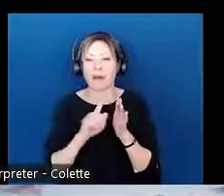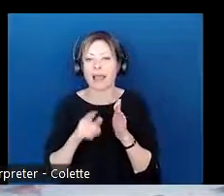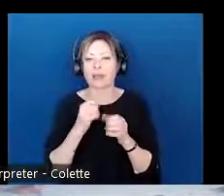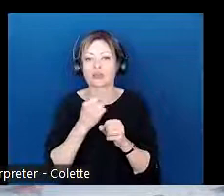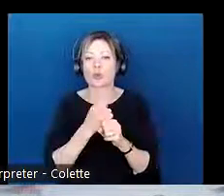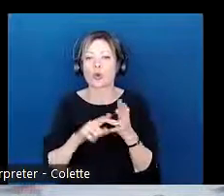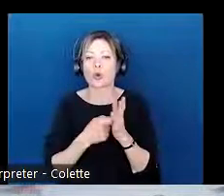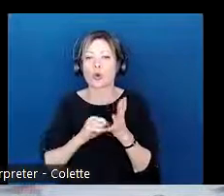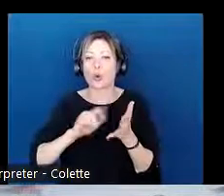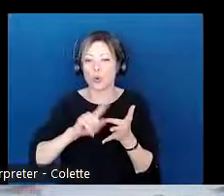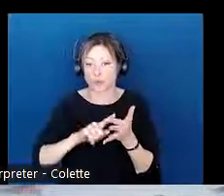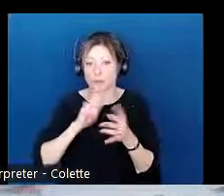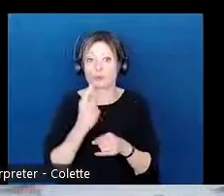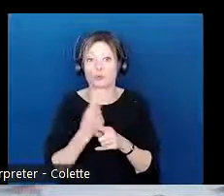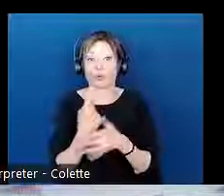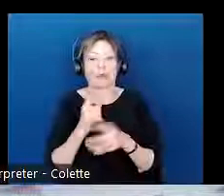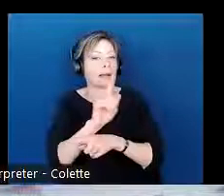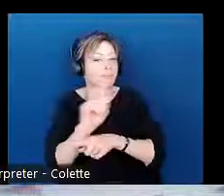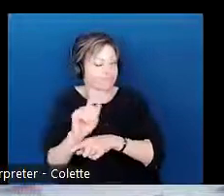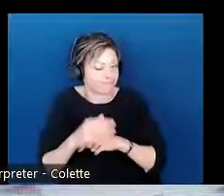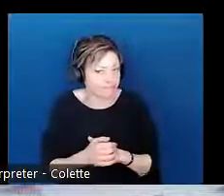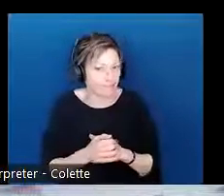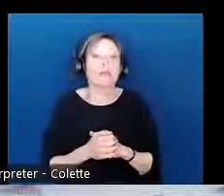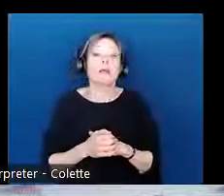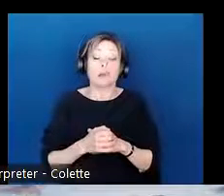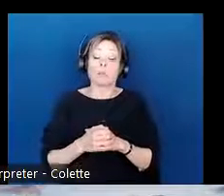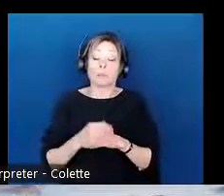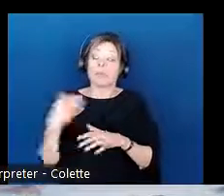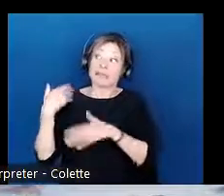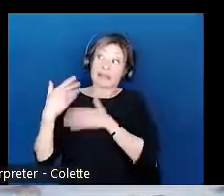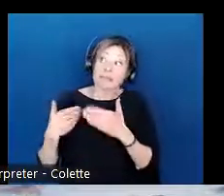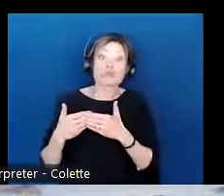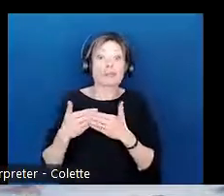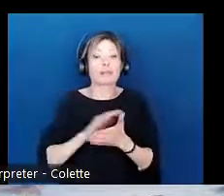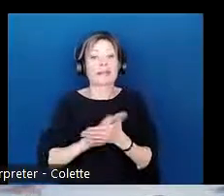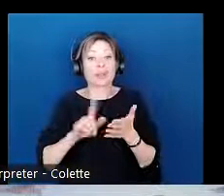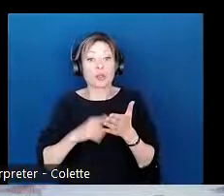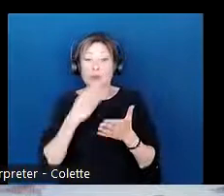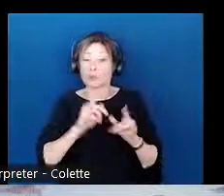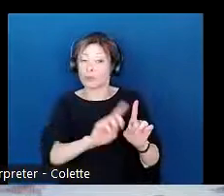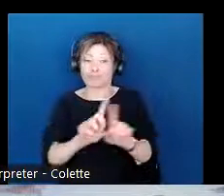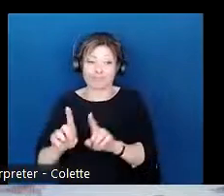but traditionally the heathland was used for lots of different things so gauze was used for food for